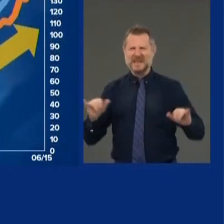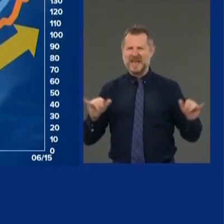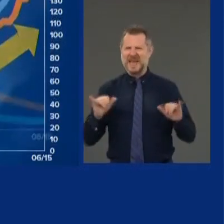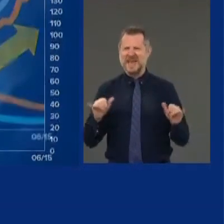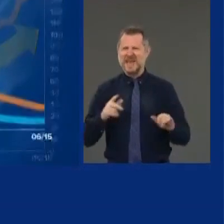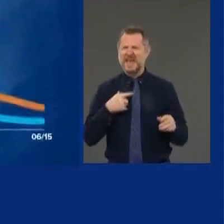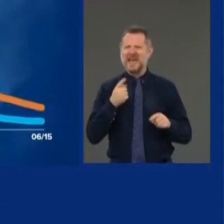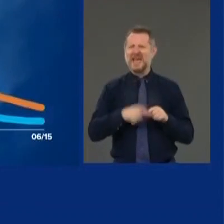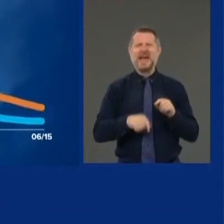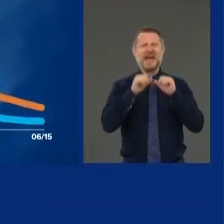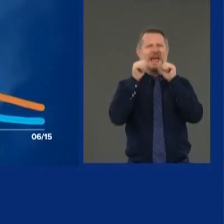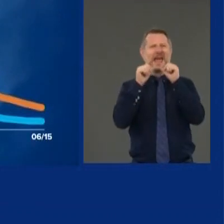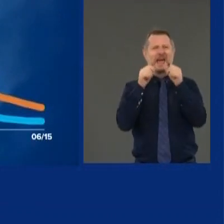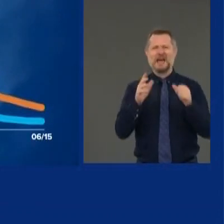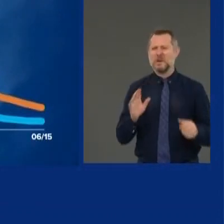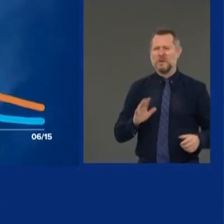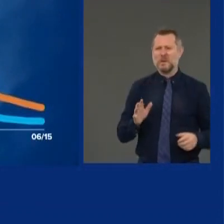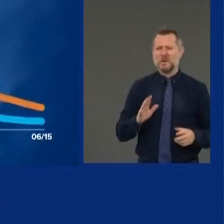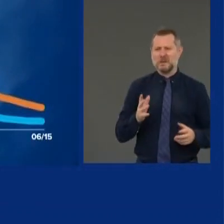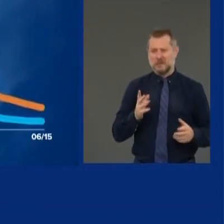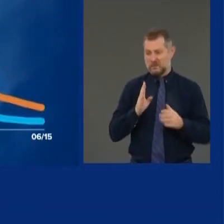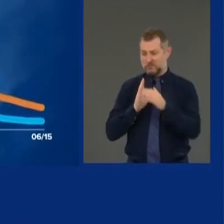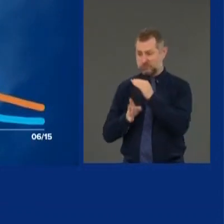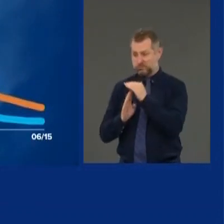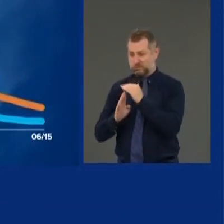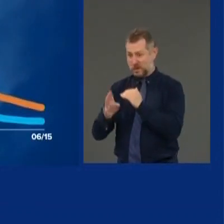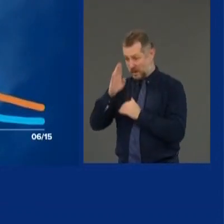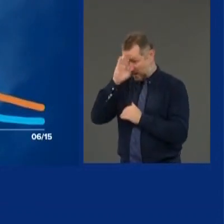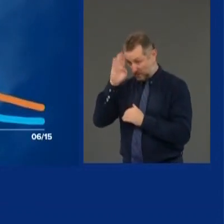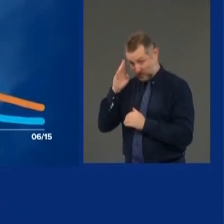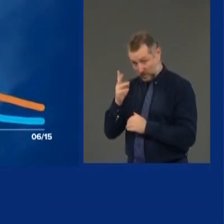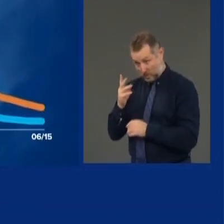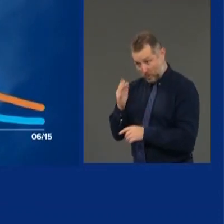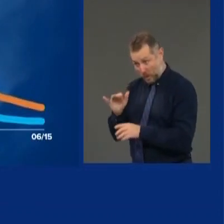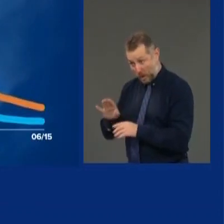BUT IT IS UNDENIAL THAT MORE